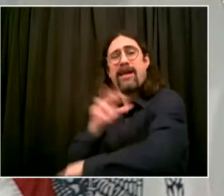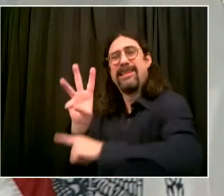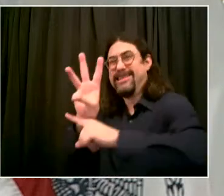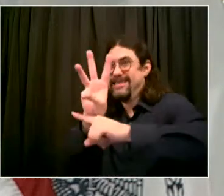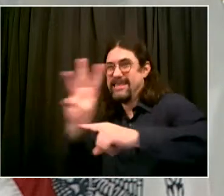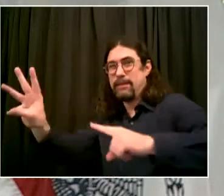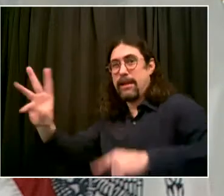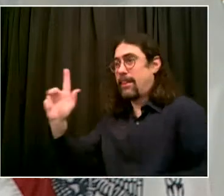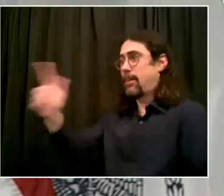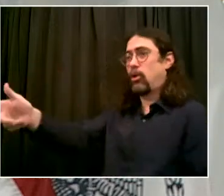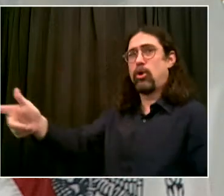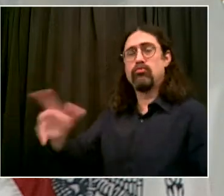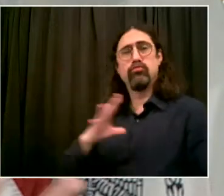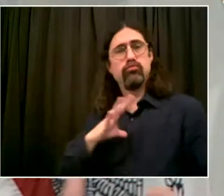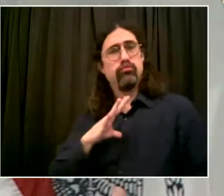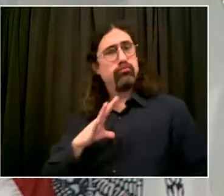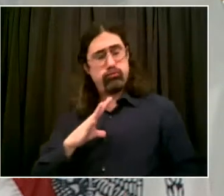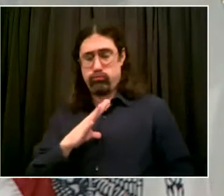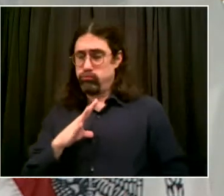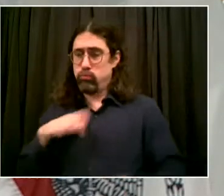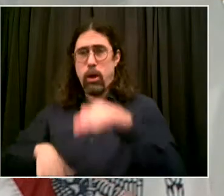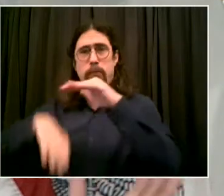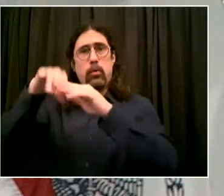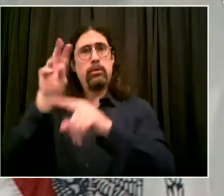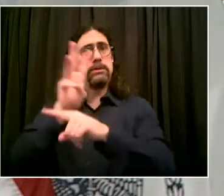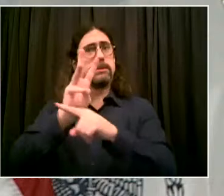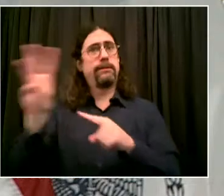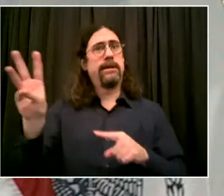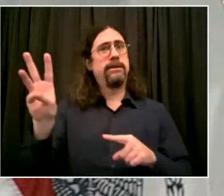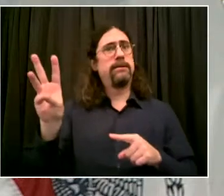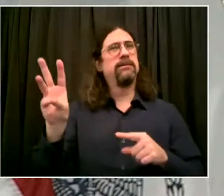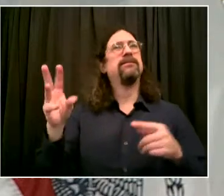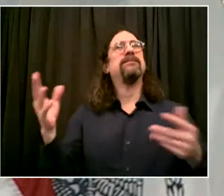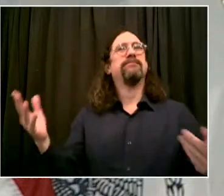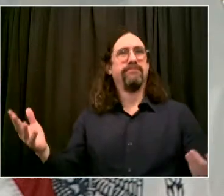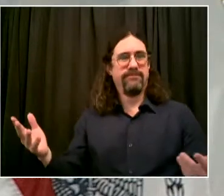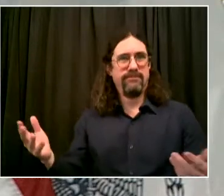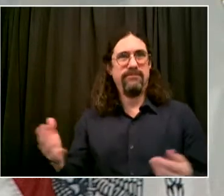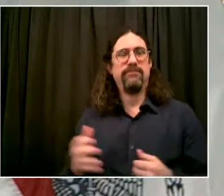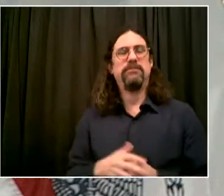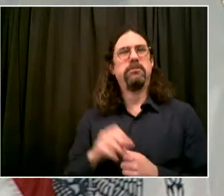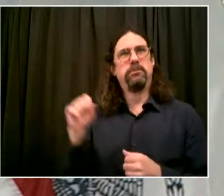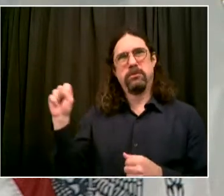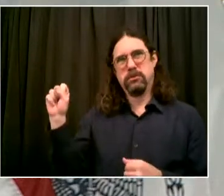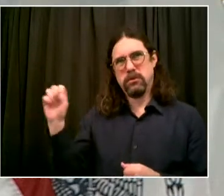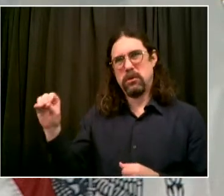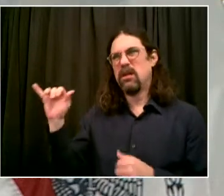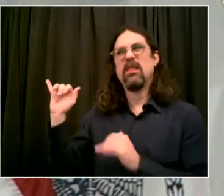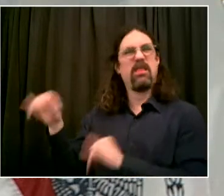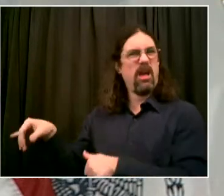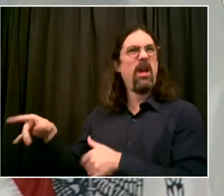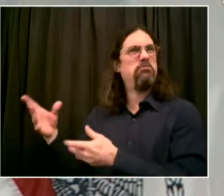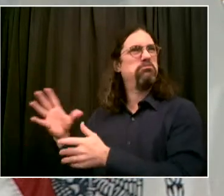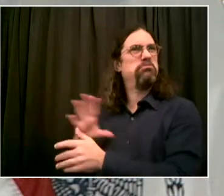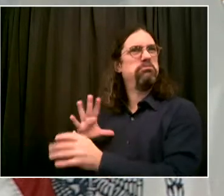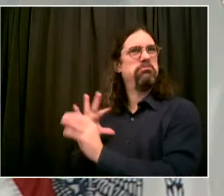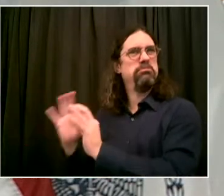THERE IS A SMALL AMOUNT OF LAG IT IS STILL ENTIRELY EFFECTIVE. DR. VARMA HAS SPOKEN TO THAT IN THESE PRESS CONFERENCES AS